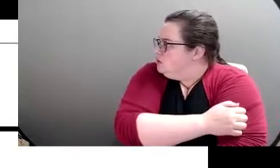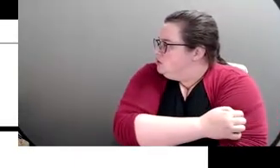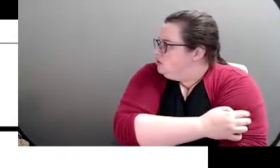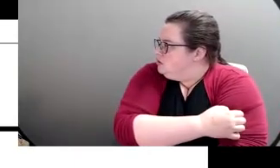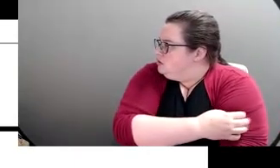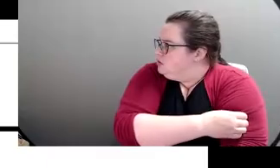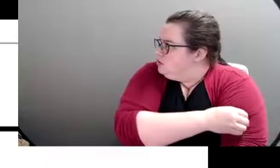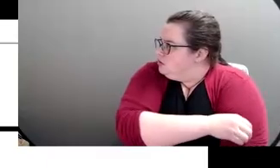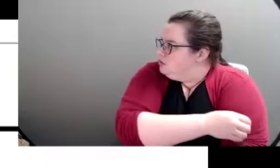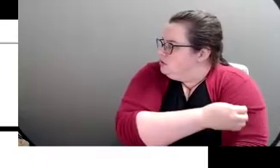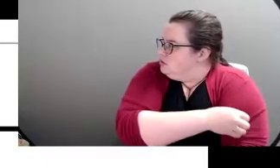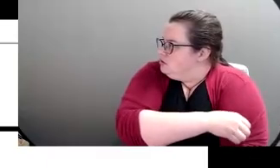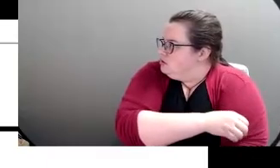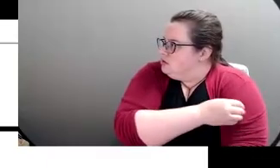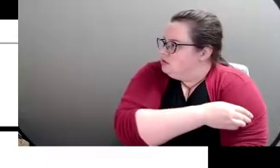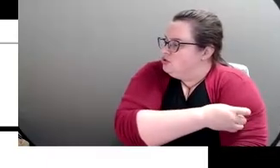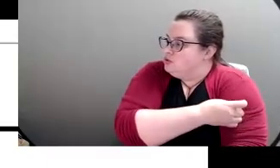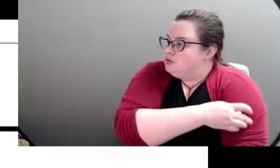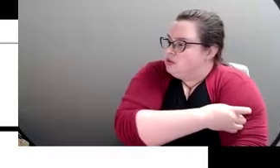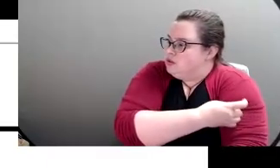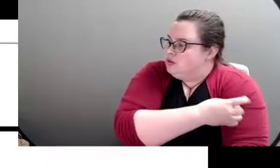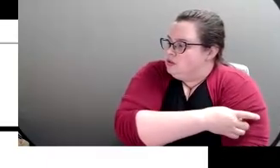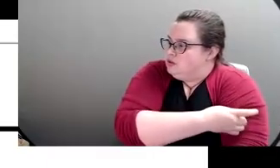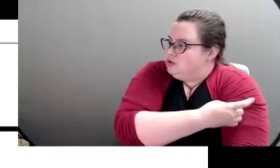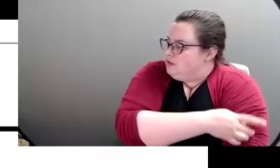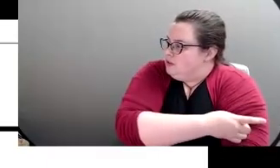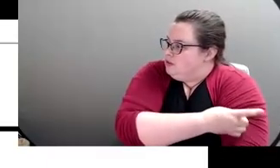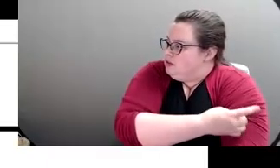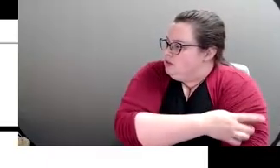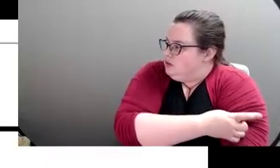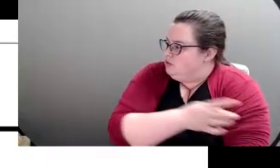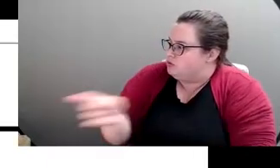or something that you're going to, implement this semester. Okay.